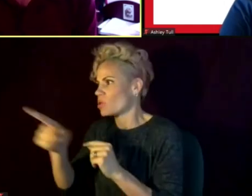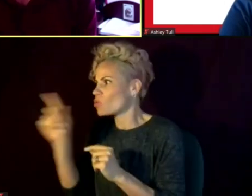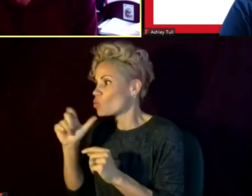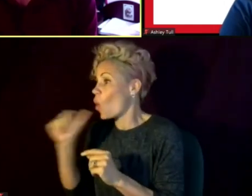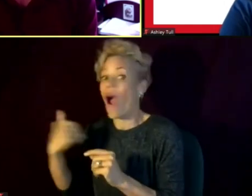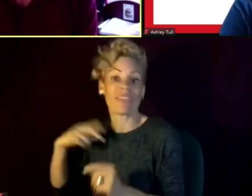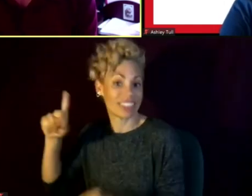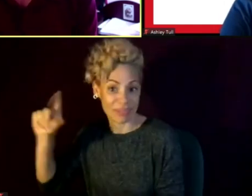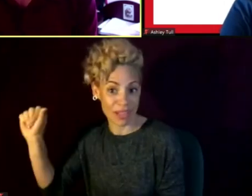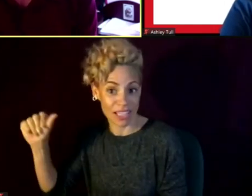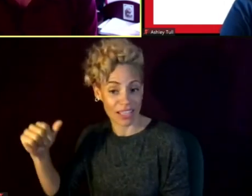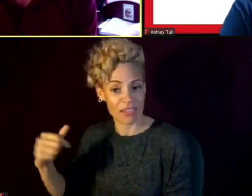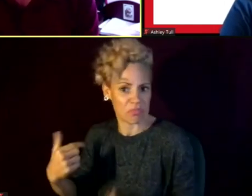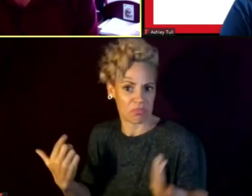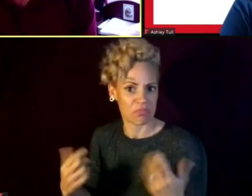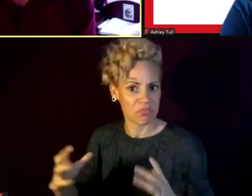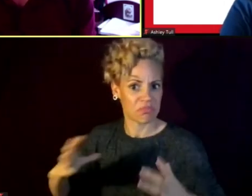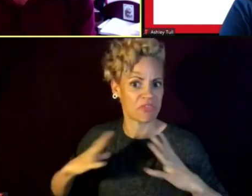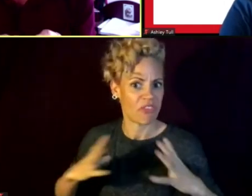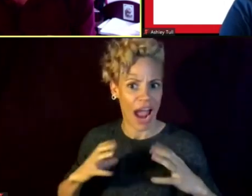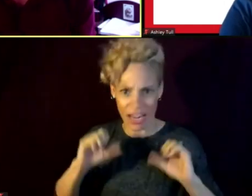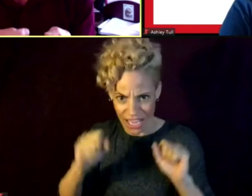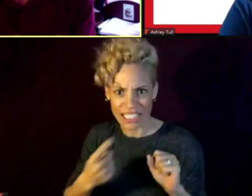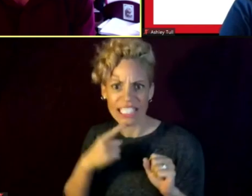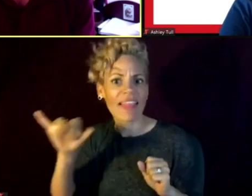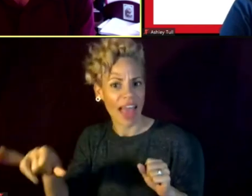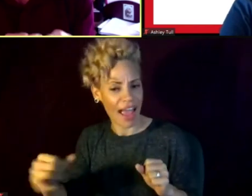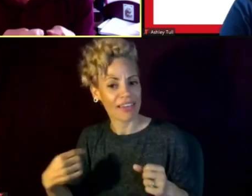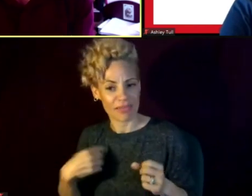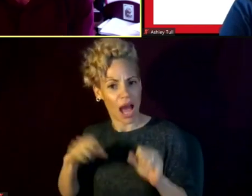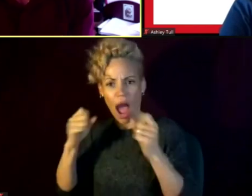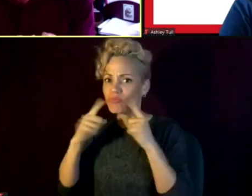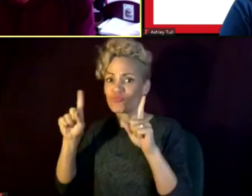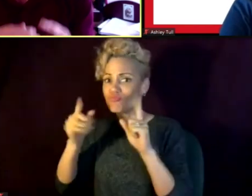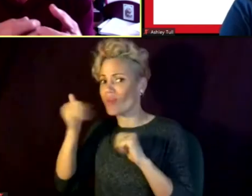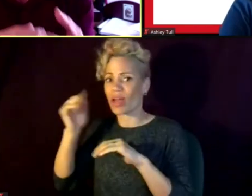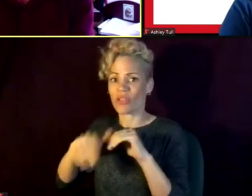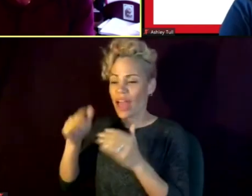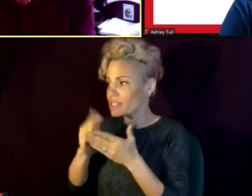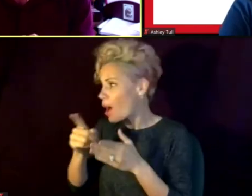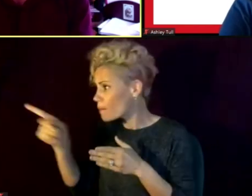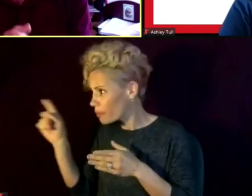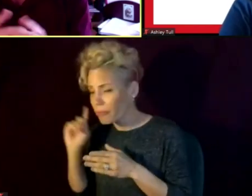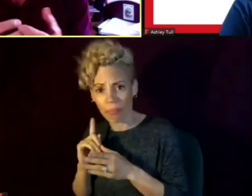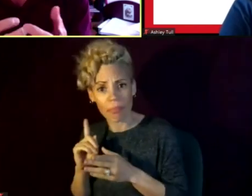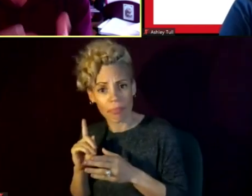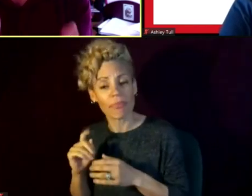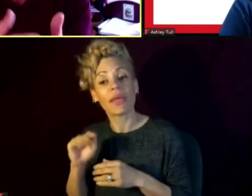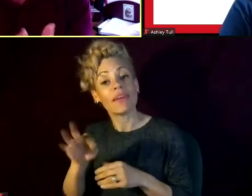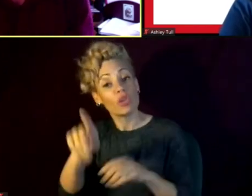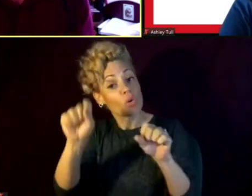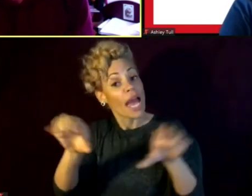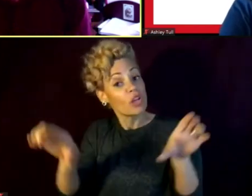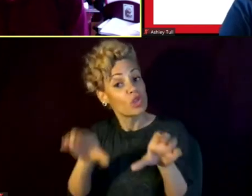I don't mind saying that. And so, it's whether or not you can do the job. If you can do the job,